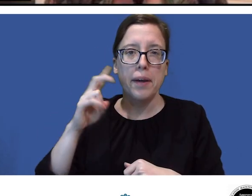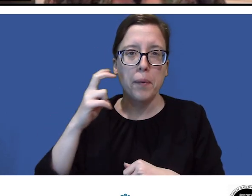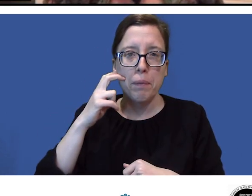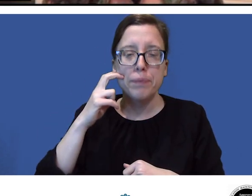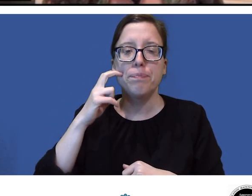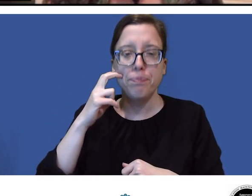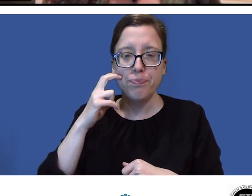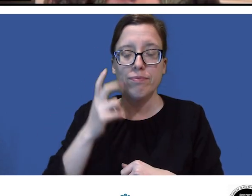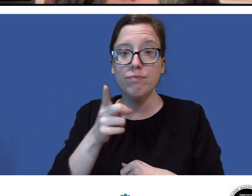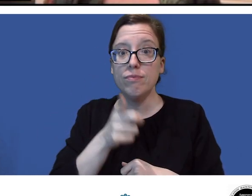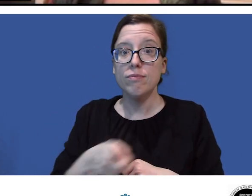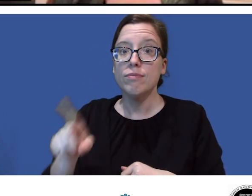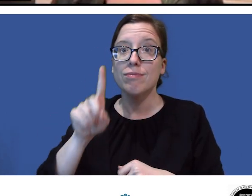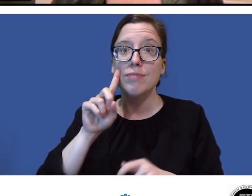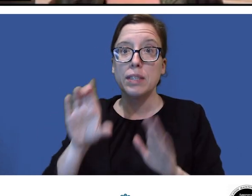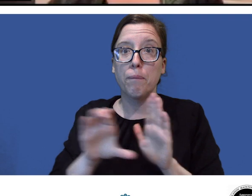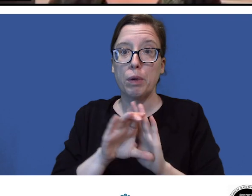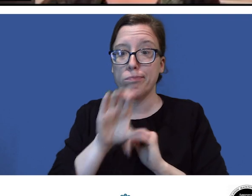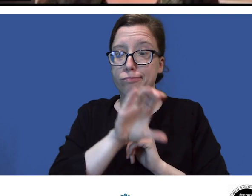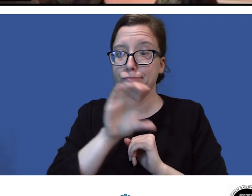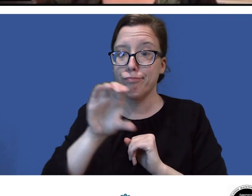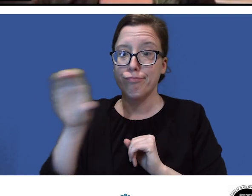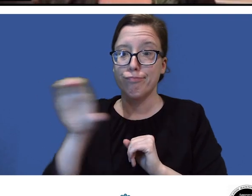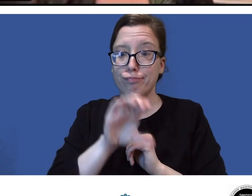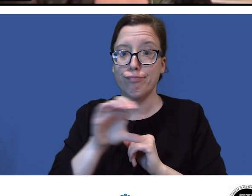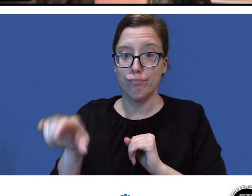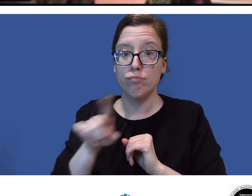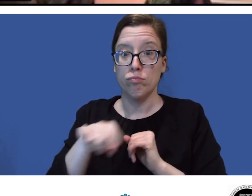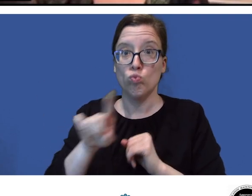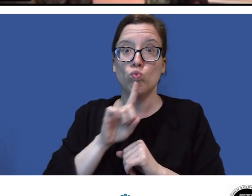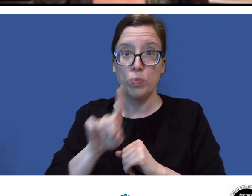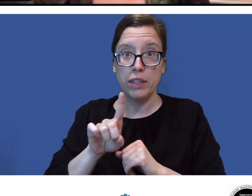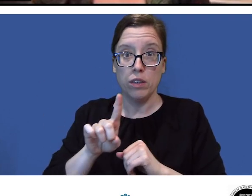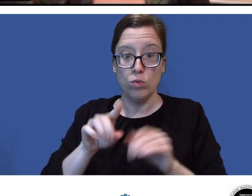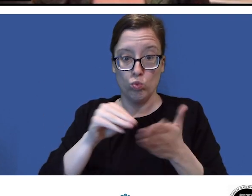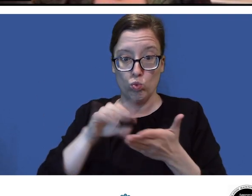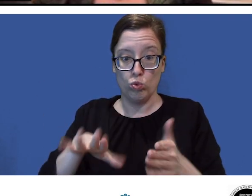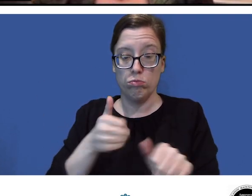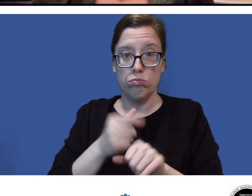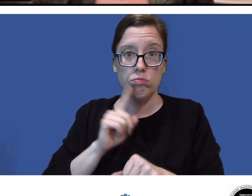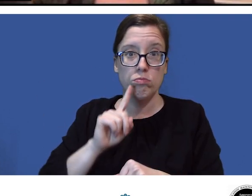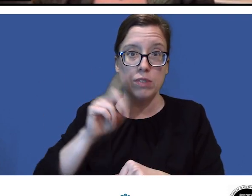with deafblindness that I've known through the years, many of them with whom I've worked.